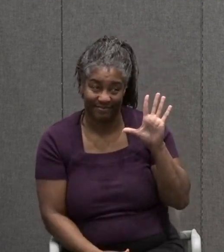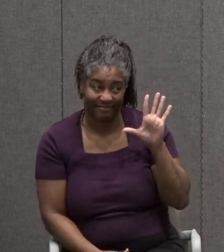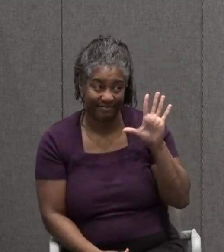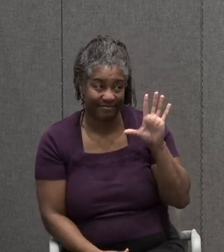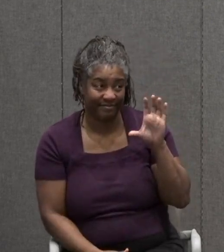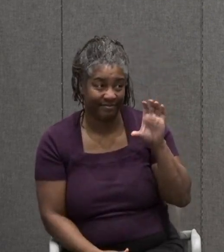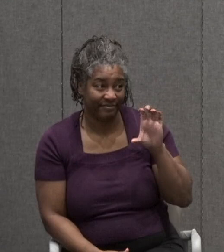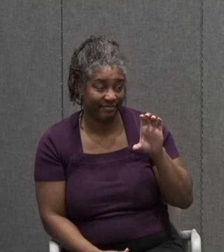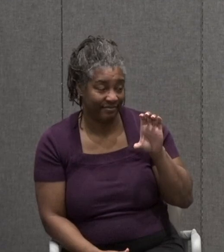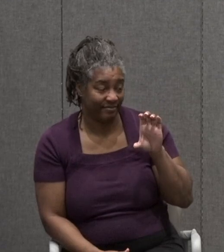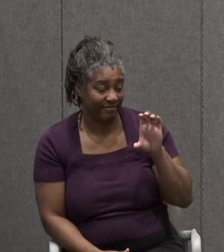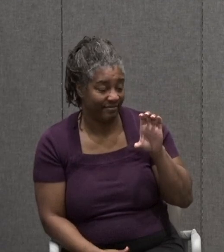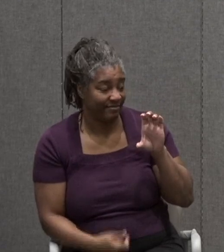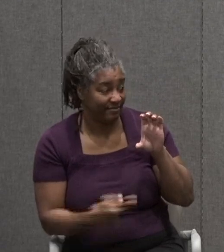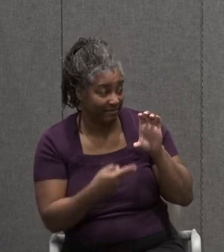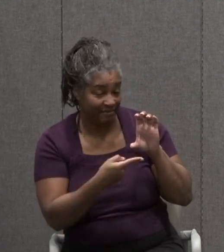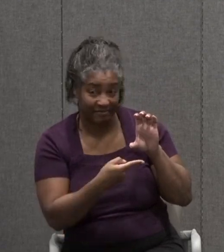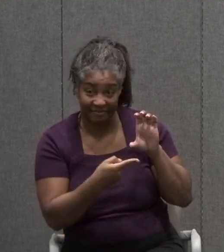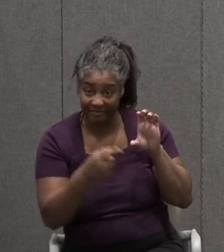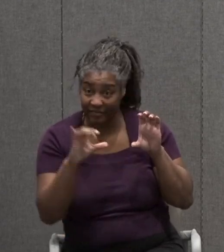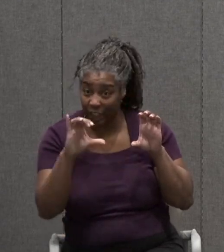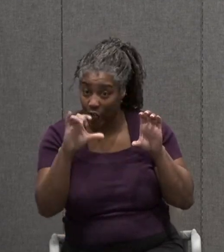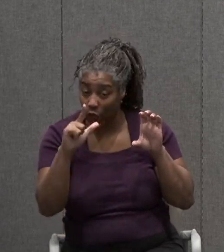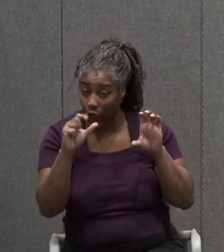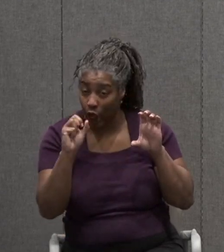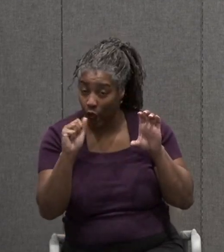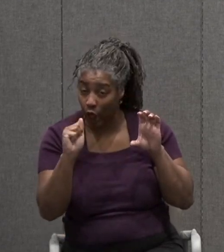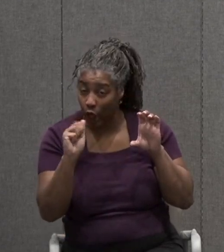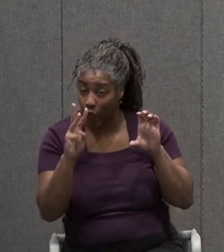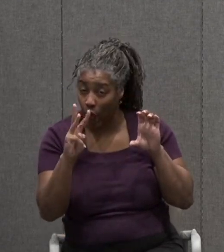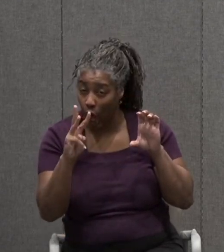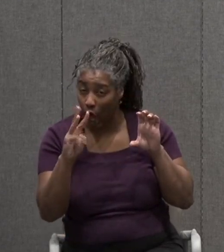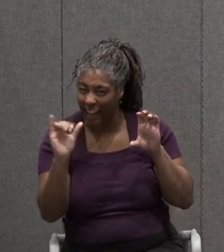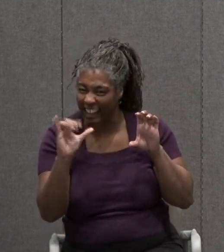Claws, you're making a claw with your hand